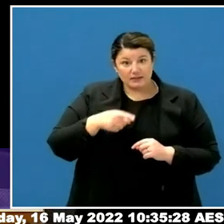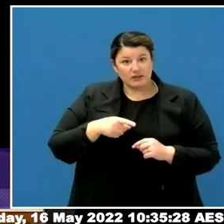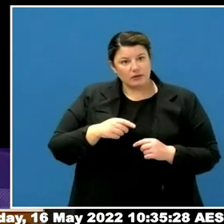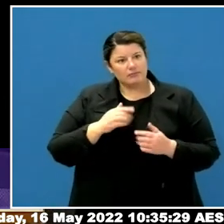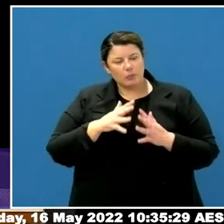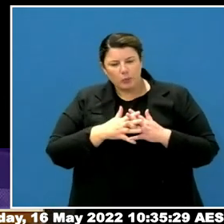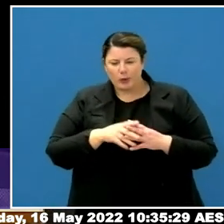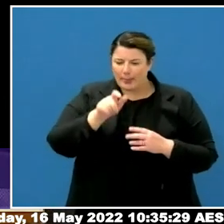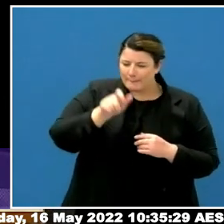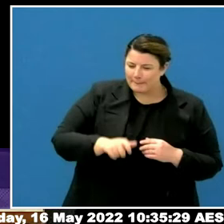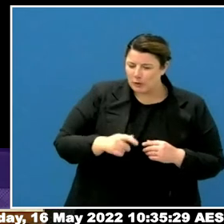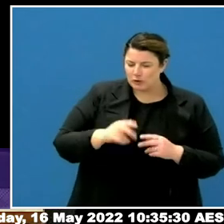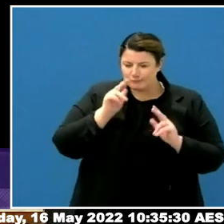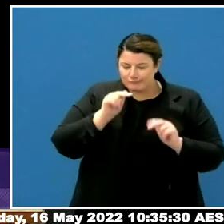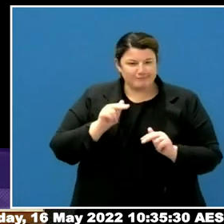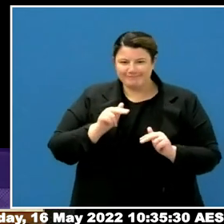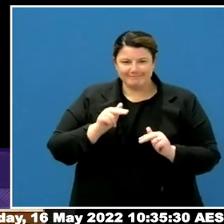being the value of their NDIS plans.